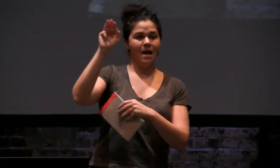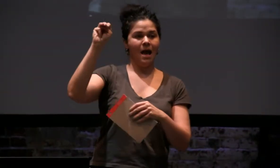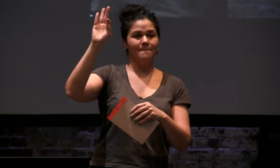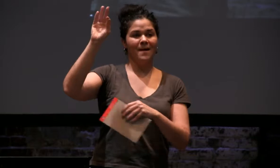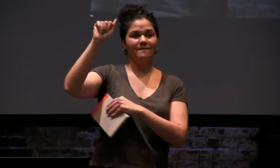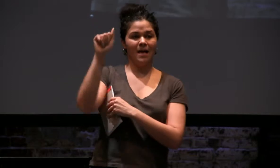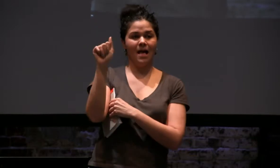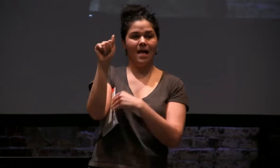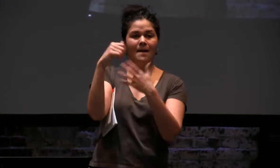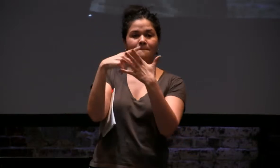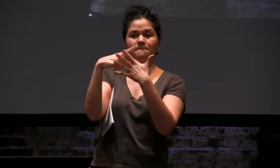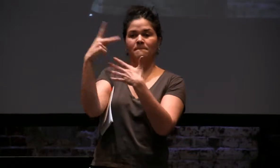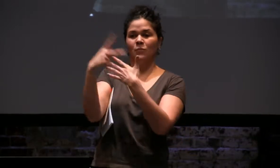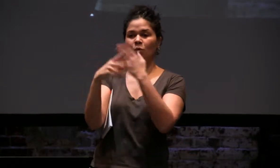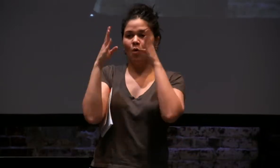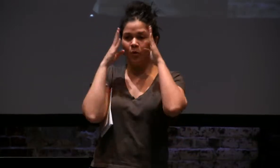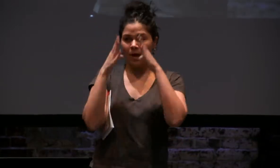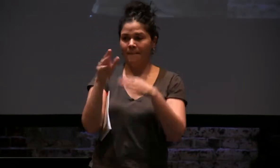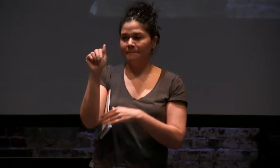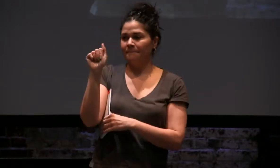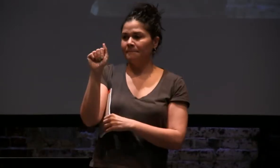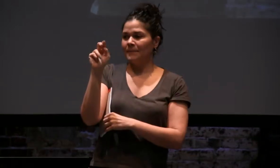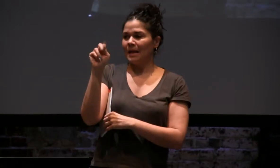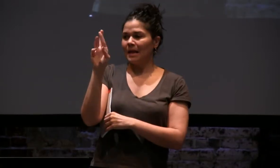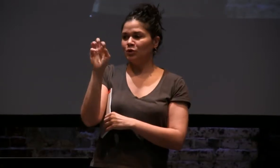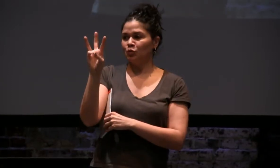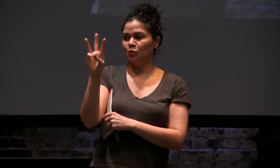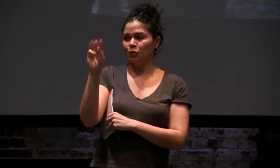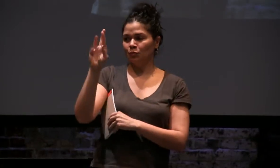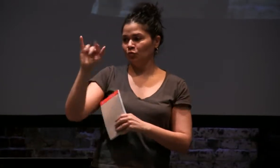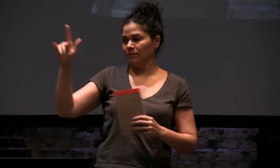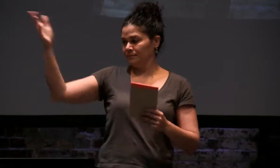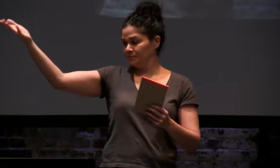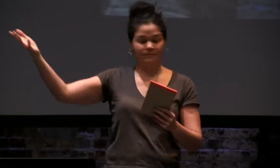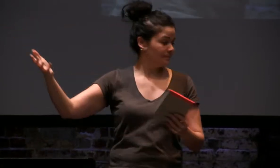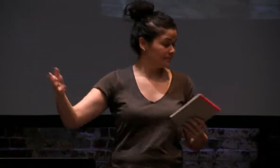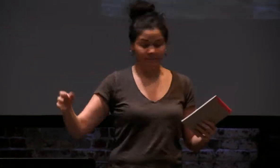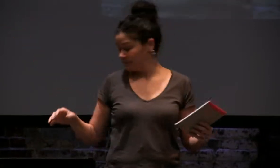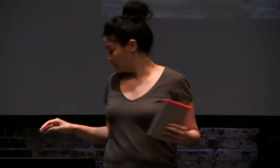Now, BFA, MFA programs. Andrew.